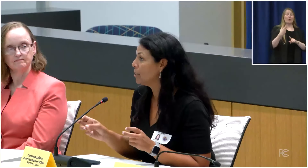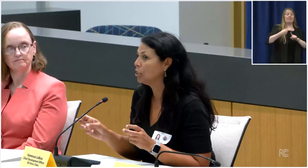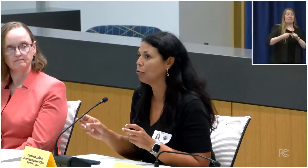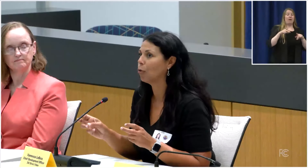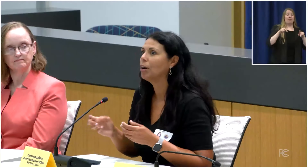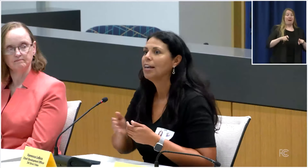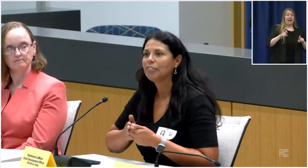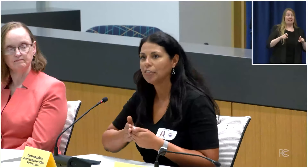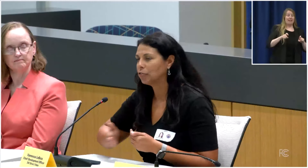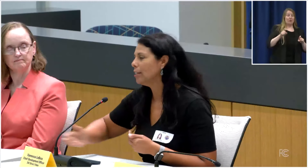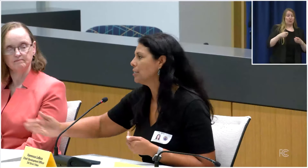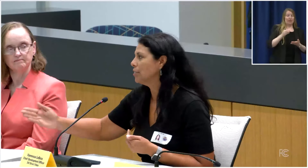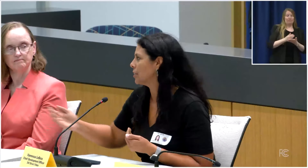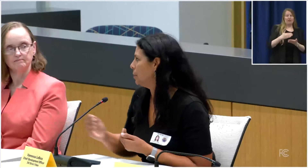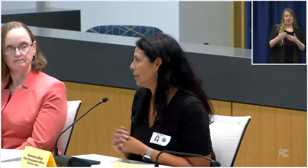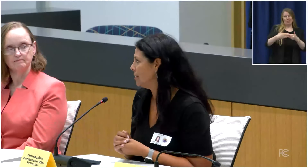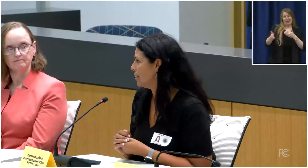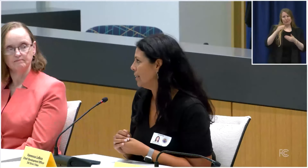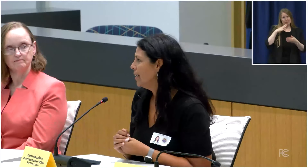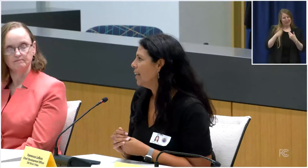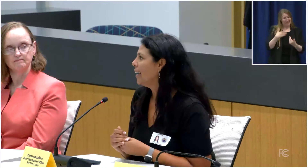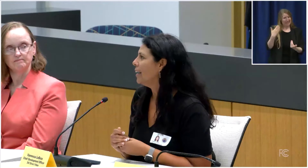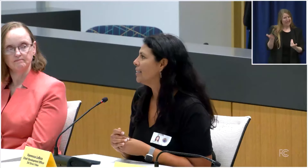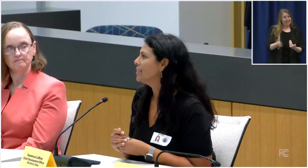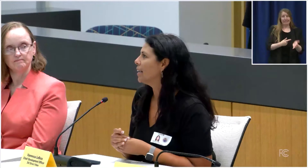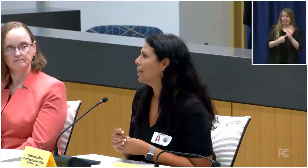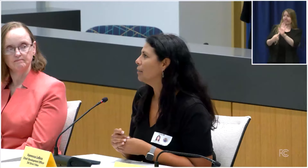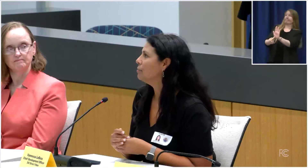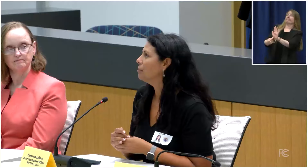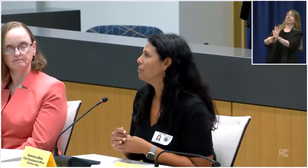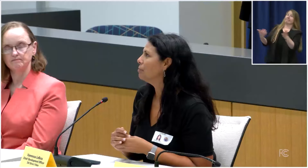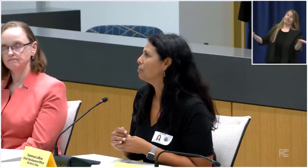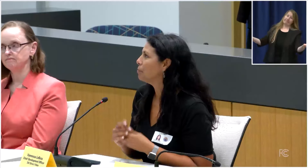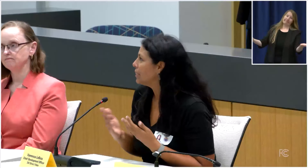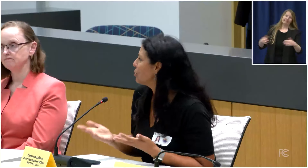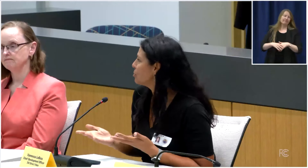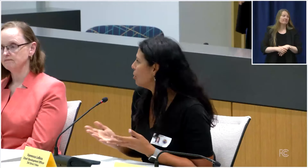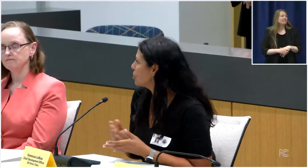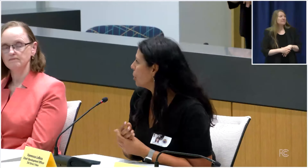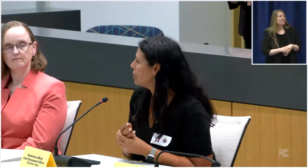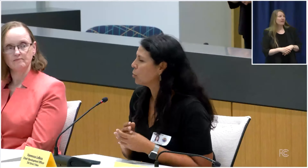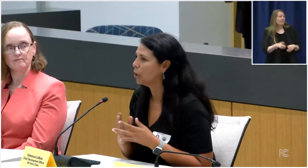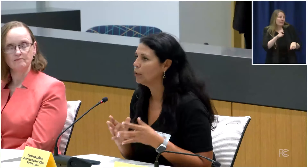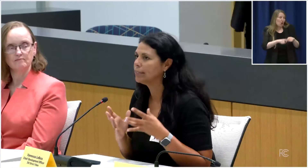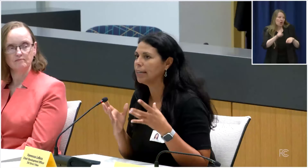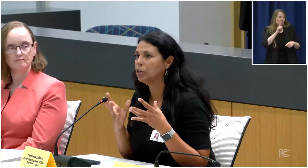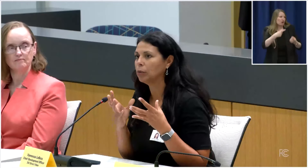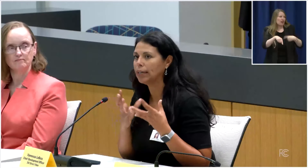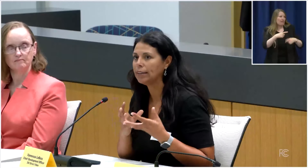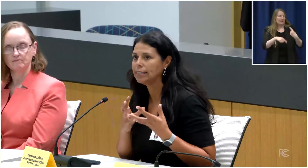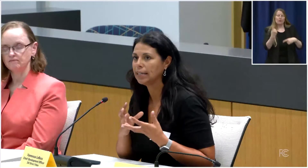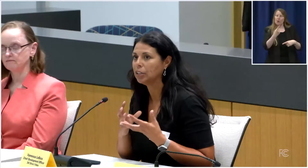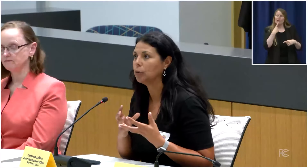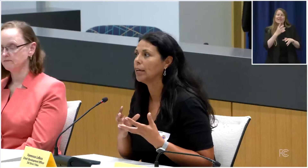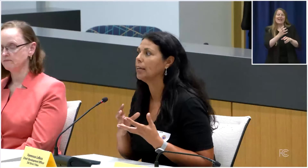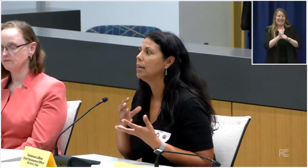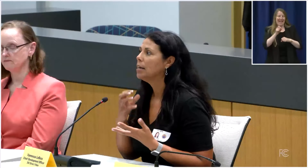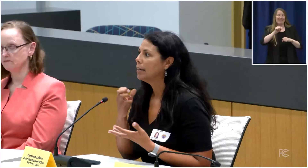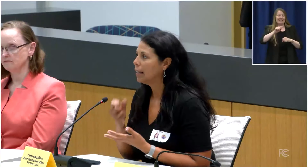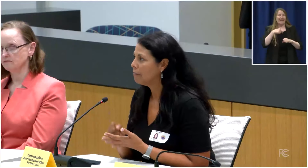THE CALL VOLUME WILL INCREASE AND ONCE YOU HAVE THAT DATA FROM THE 12-MONTH PILOT YOU'RE TRYING TO GET BUDGET FOR THEN THE REST OF